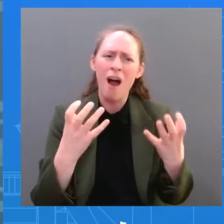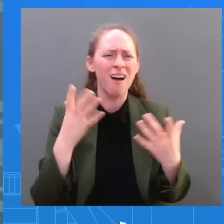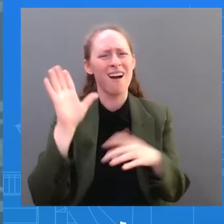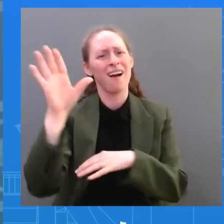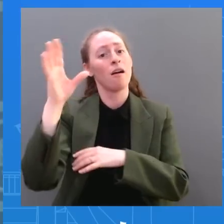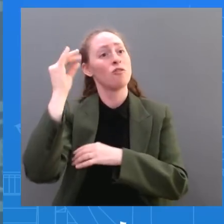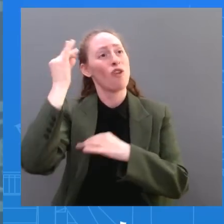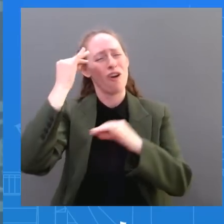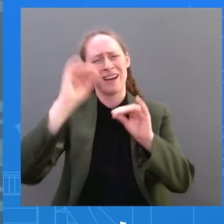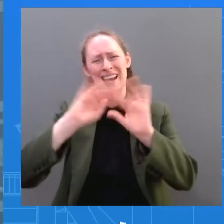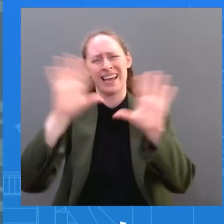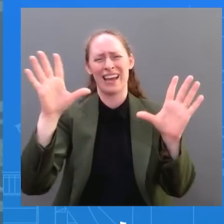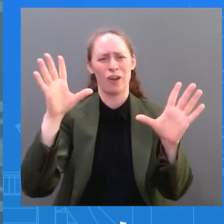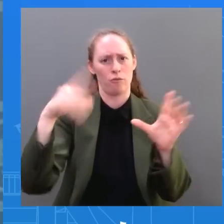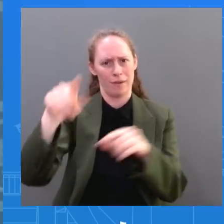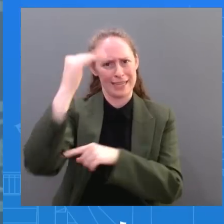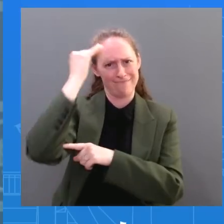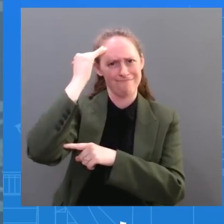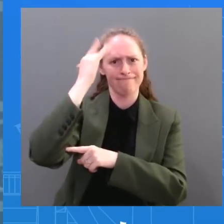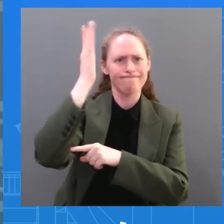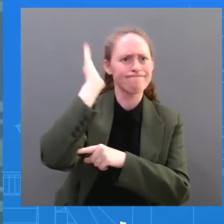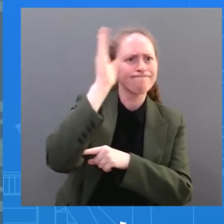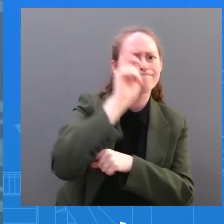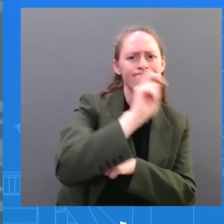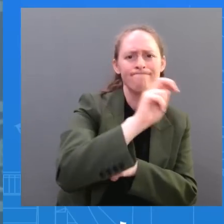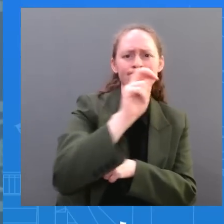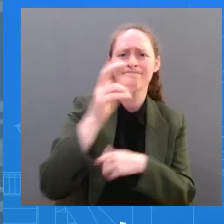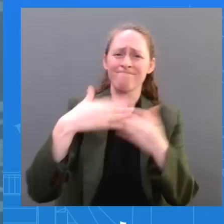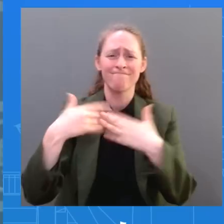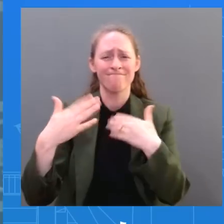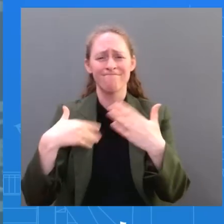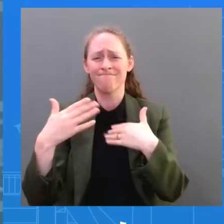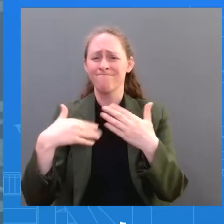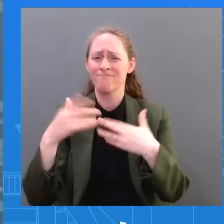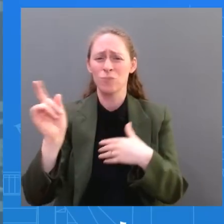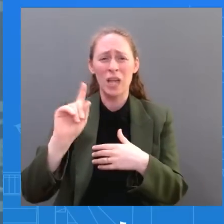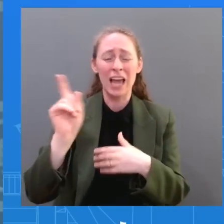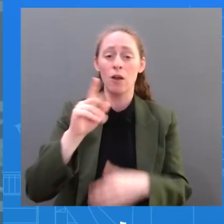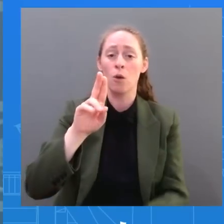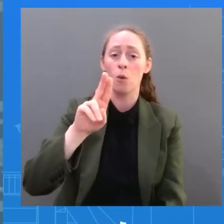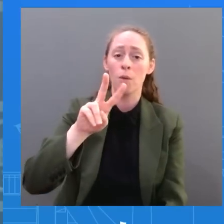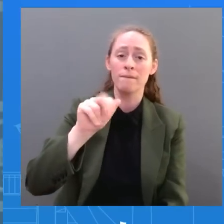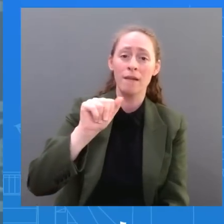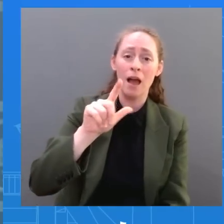or did a primetime address. And we were able to get a first step -- still a lot more to do --